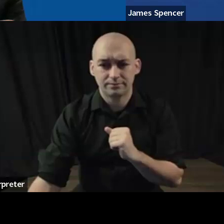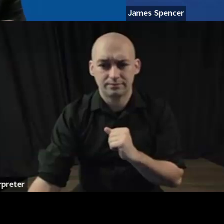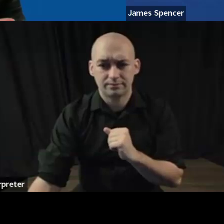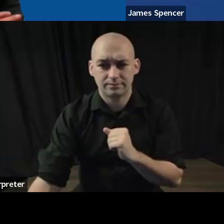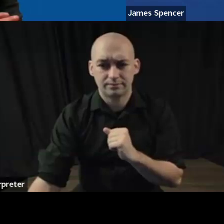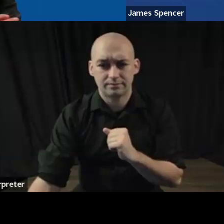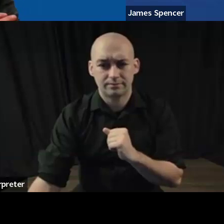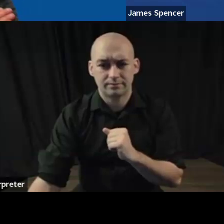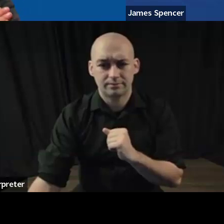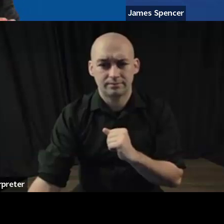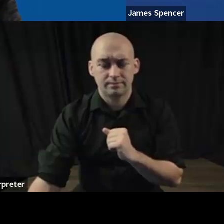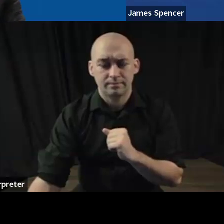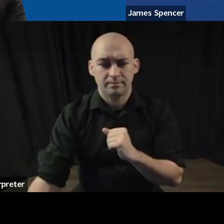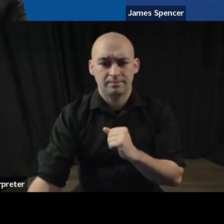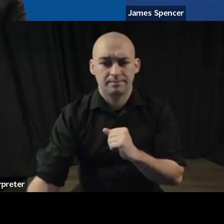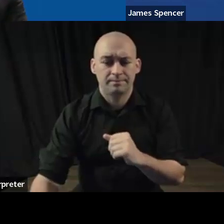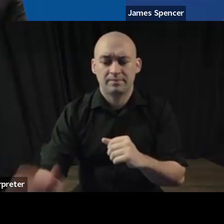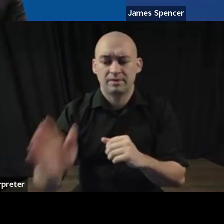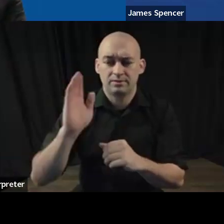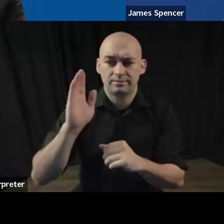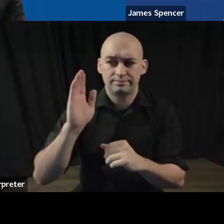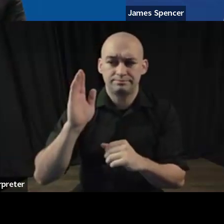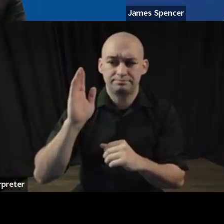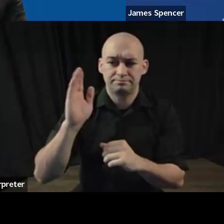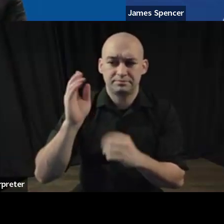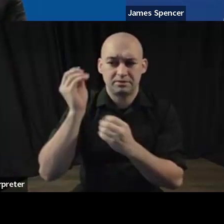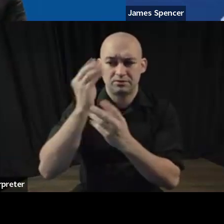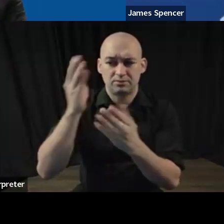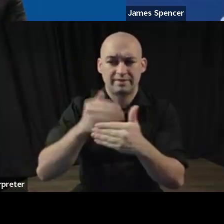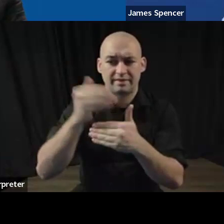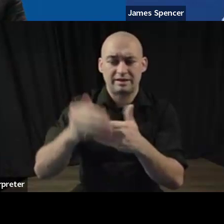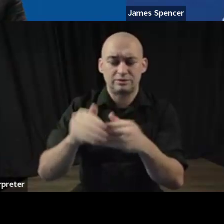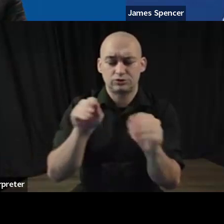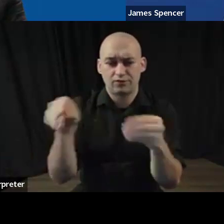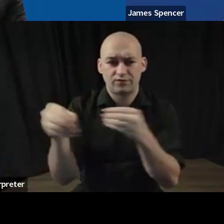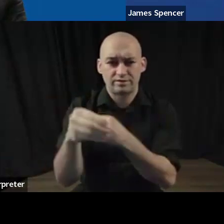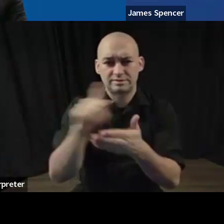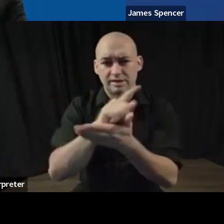we'll either let you folks know at the next Office Hours, or we'll update the QA page.